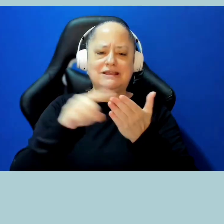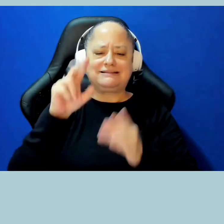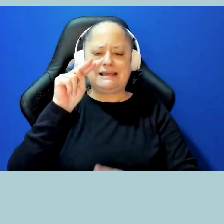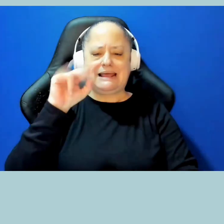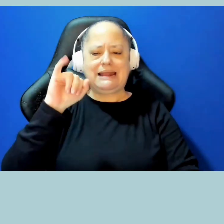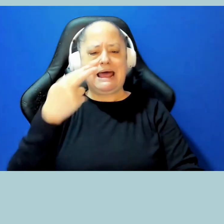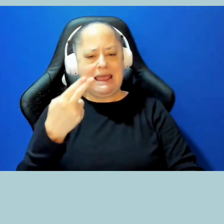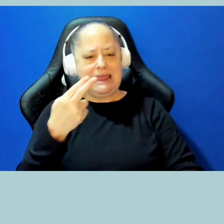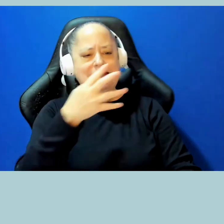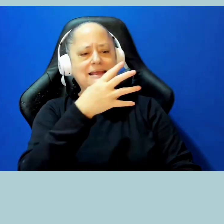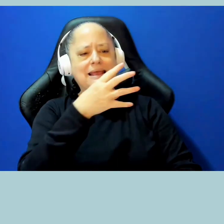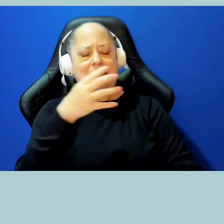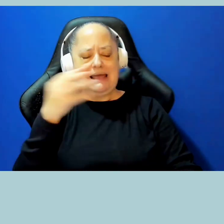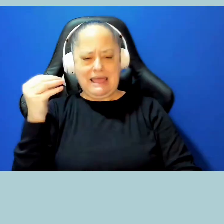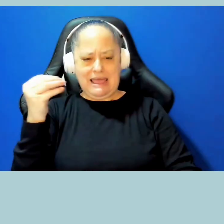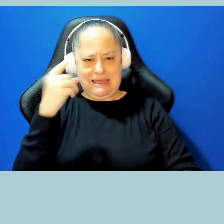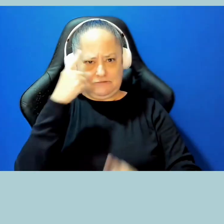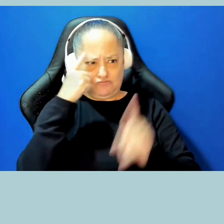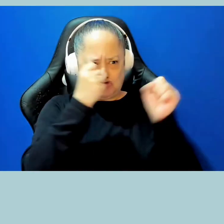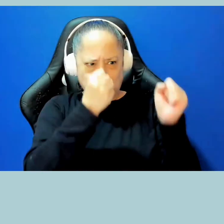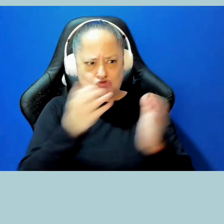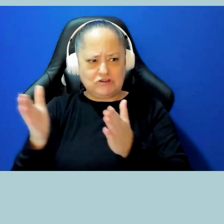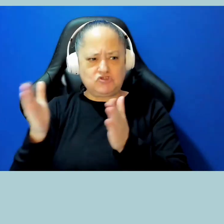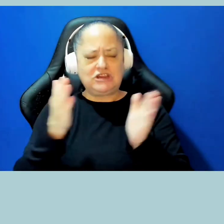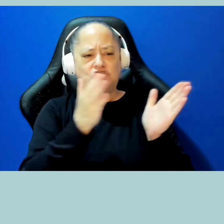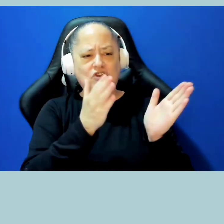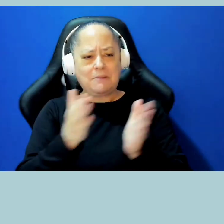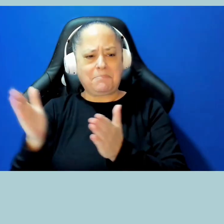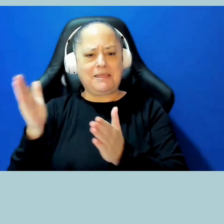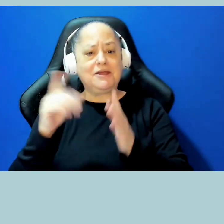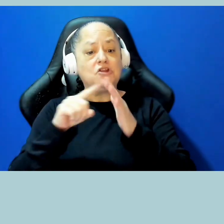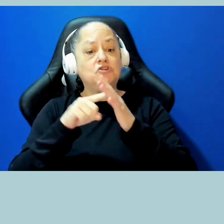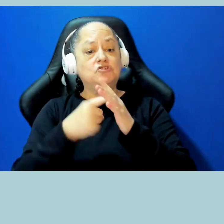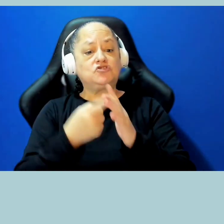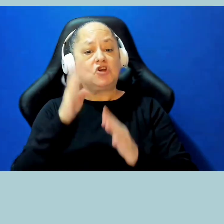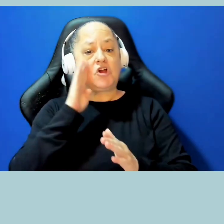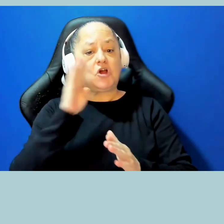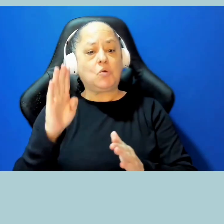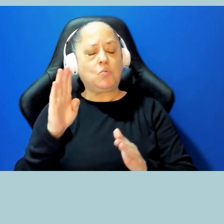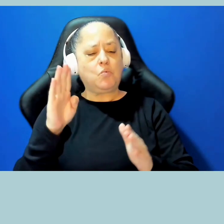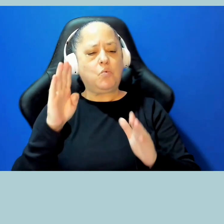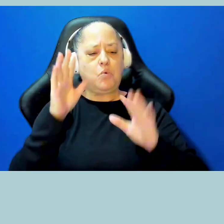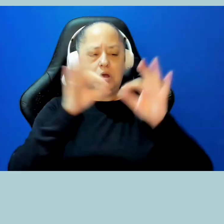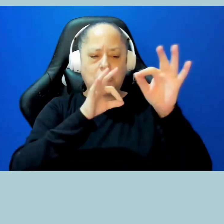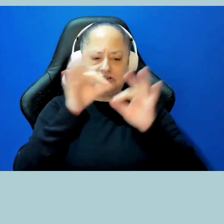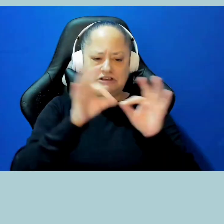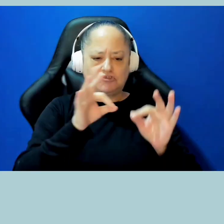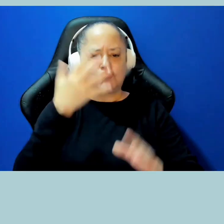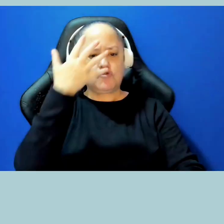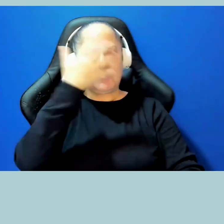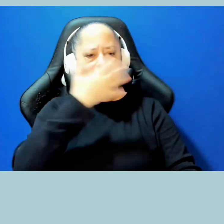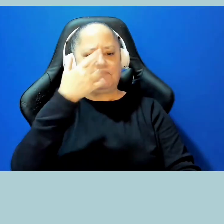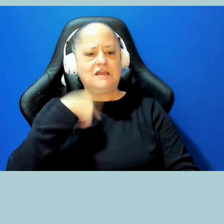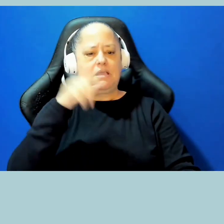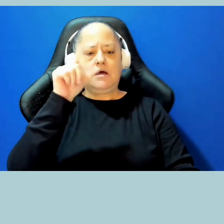the strategic plan. So to start us off, I'll provide a visual description. I'm Laurin Bixby, a white disabled